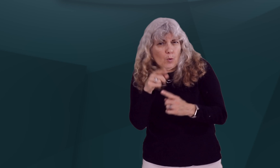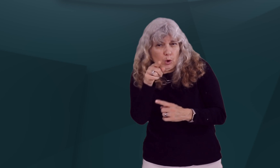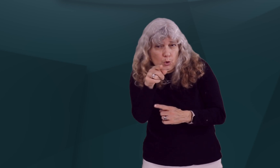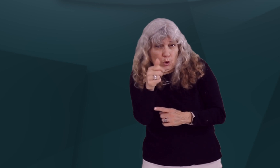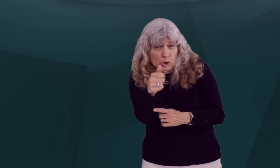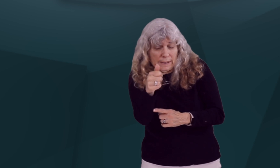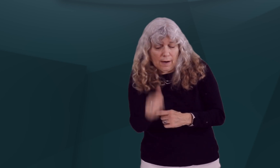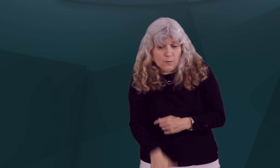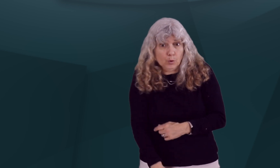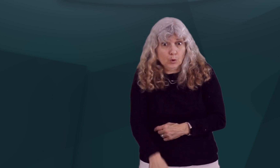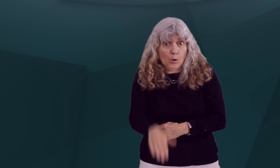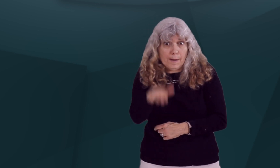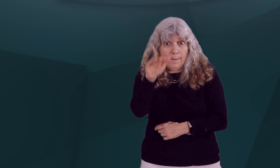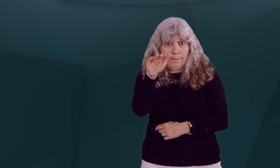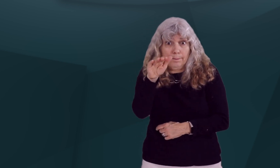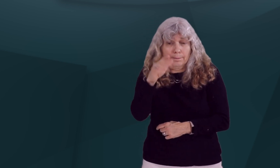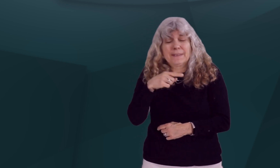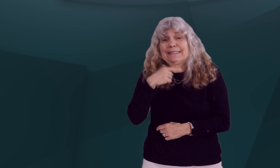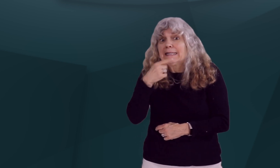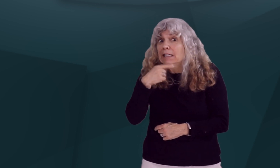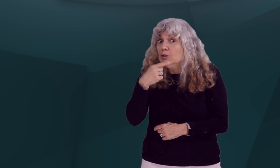Think about yourself growing up as a hearing child.